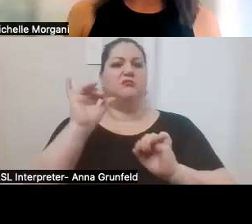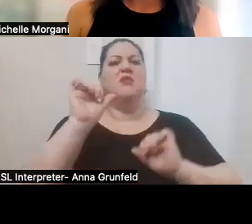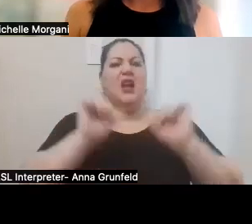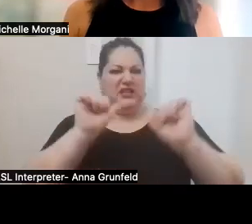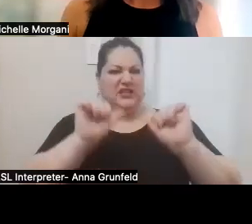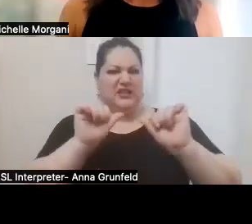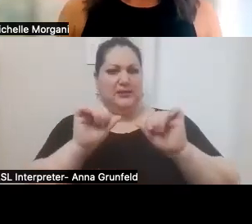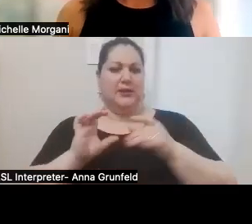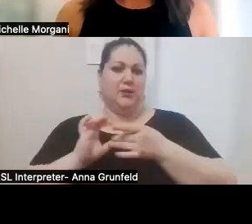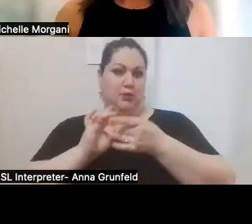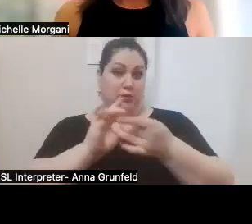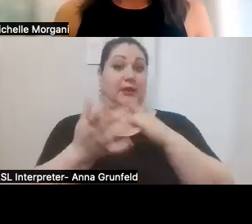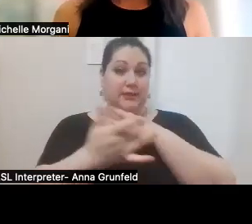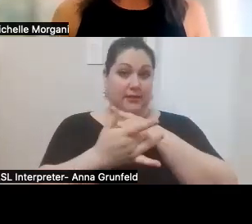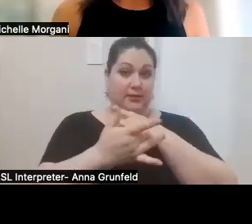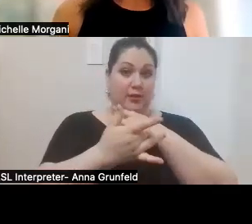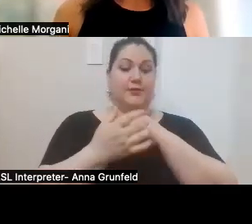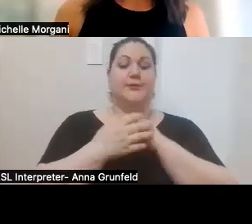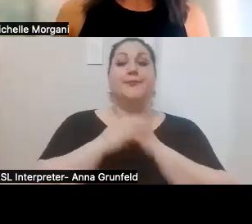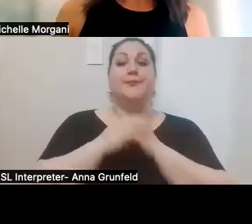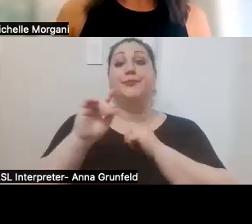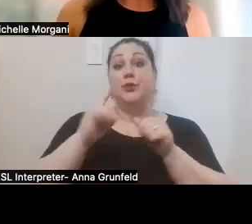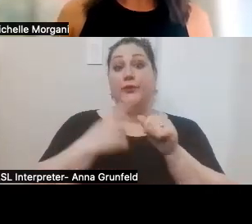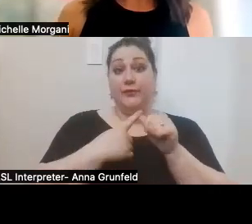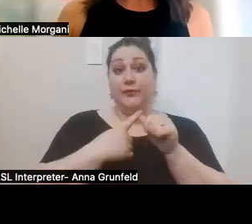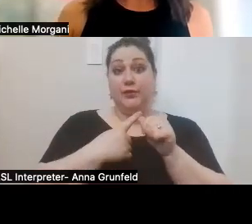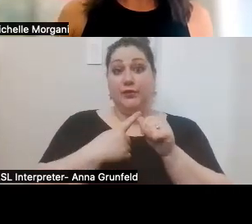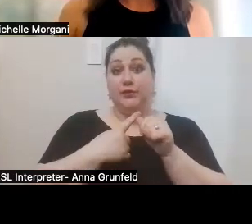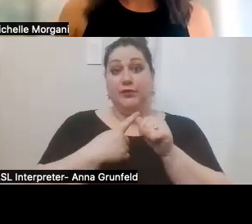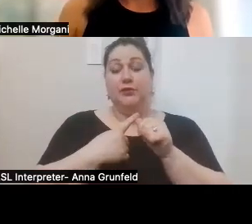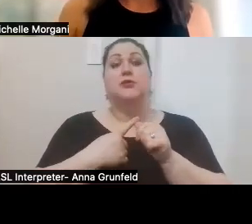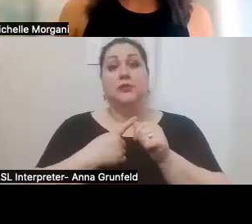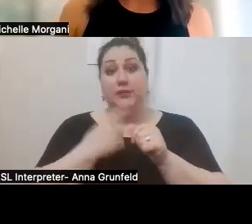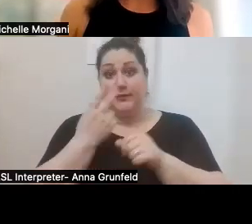So, the first piece we really do utilize is medical documentation.